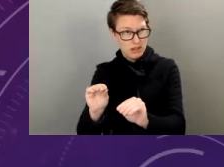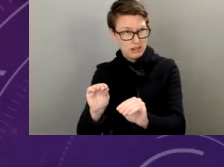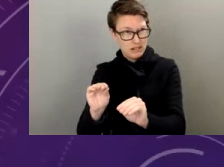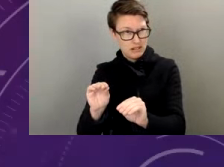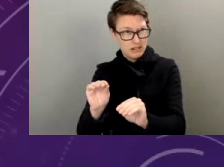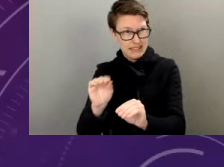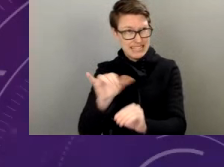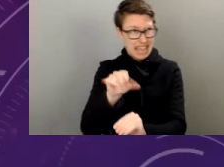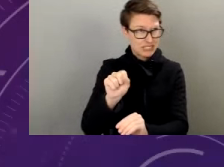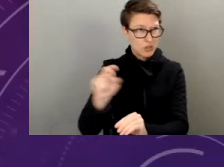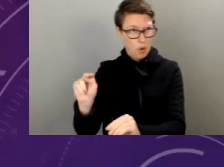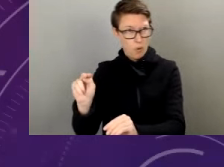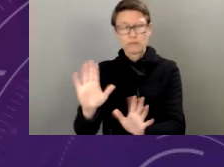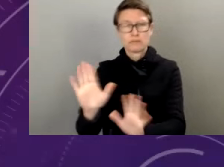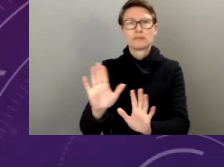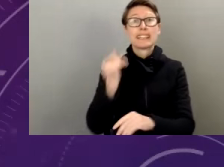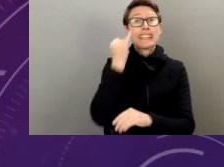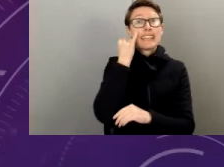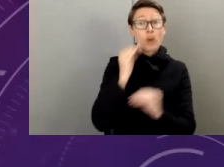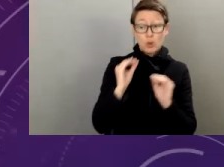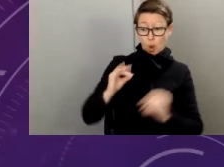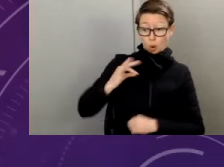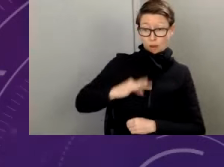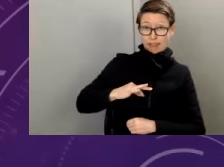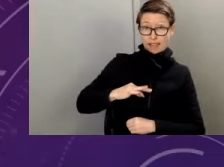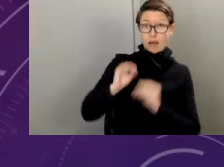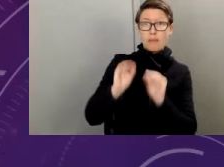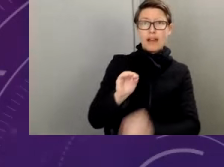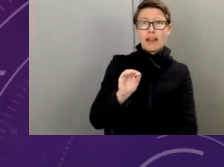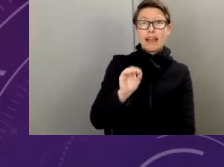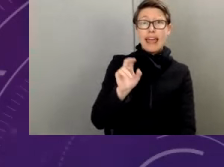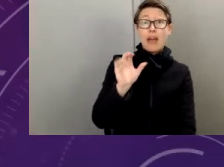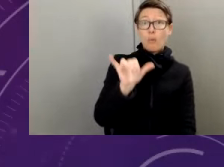you will enter a y or an and br pass for completed and not completed